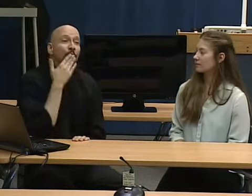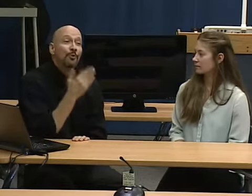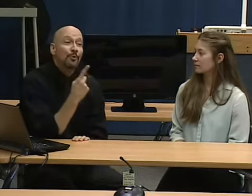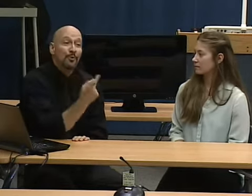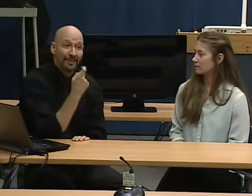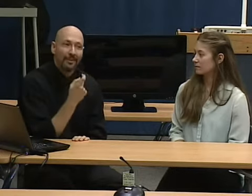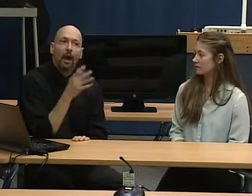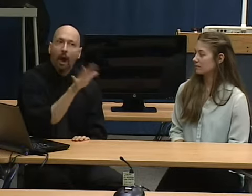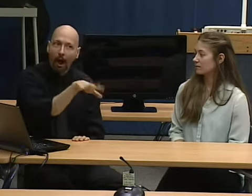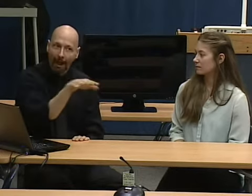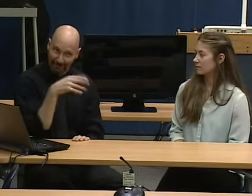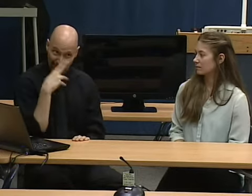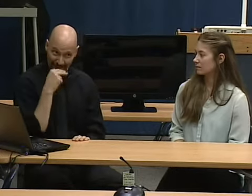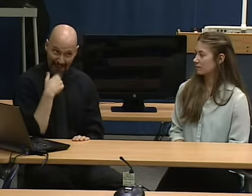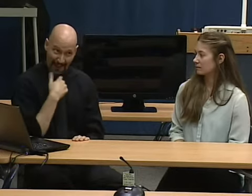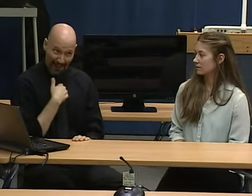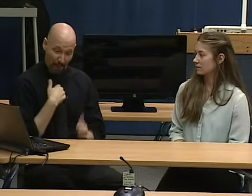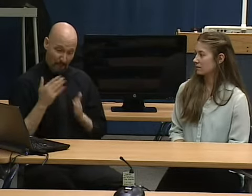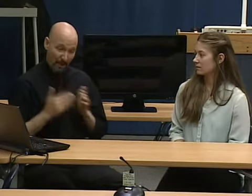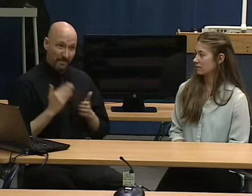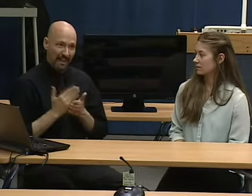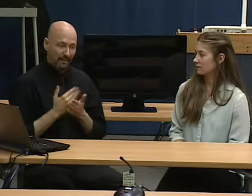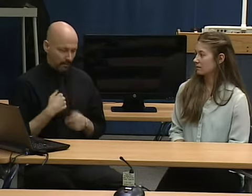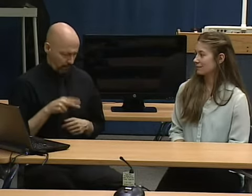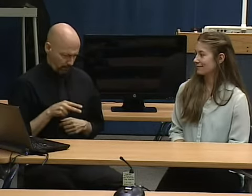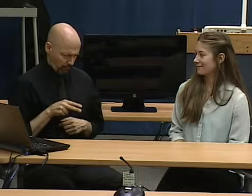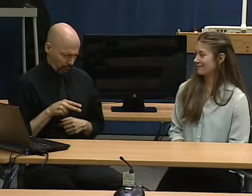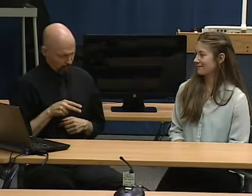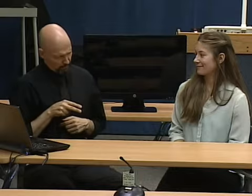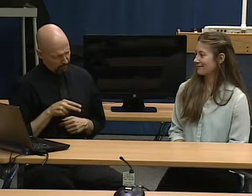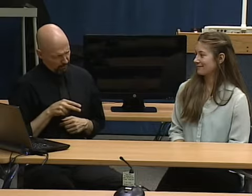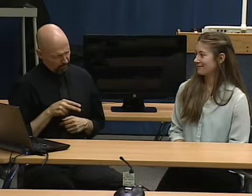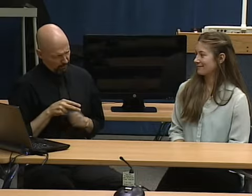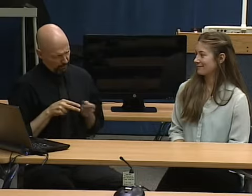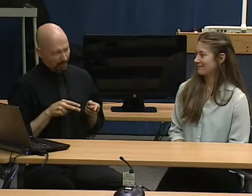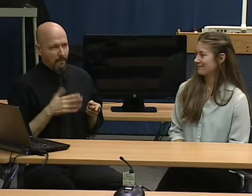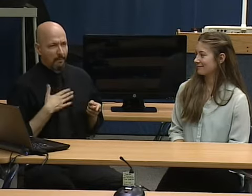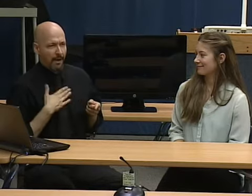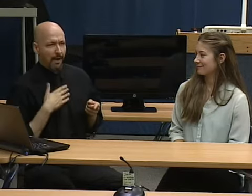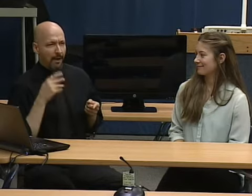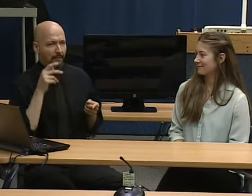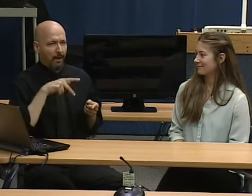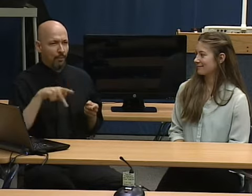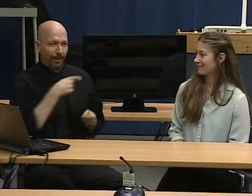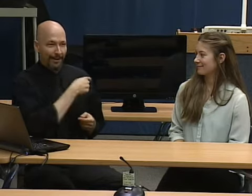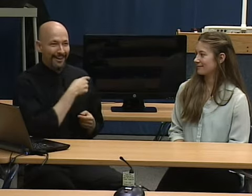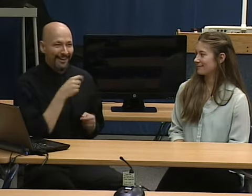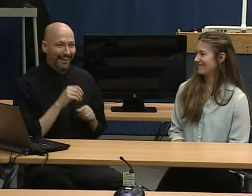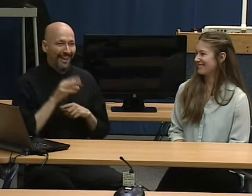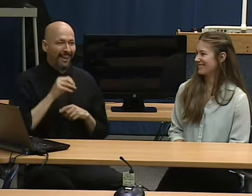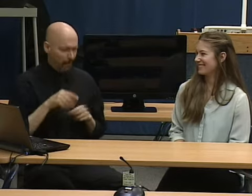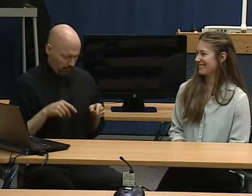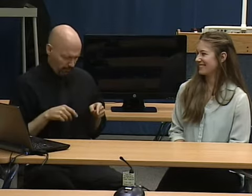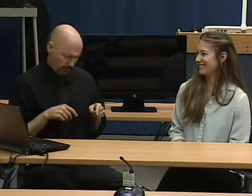Good question! It's funny, when I was planning the lesson, I noticed my PowerPoint slides used "deletion."